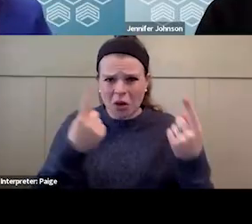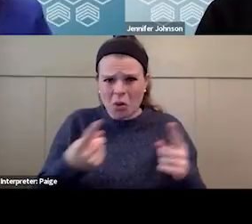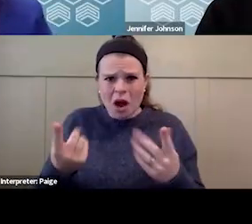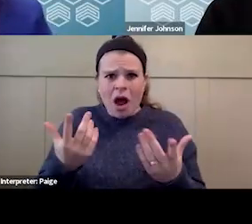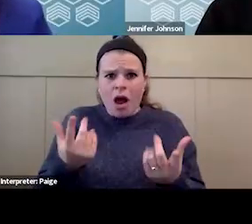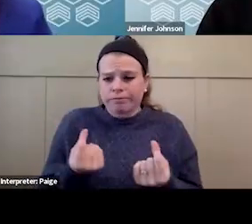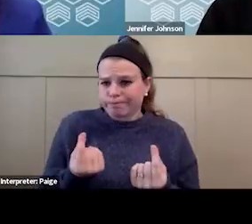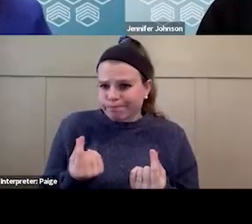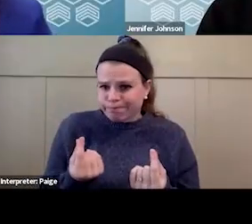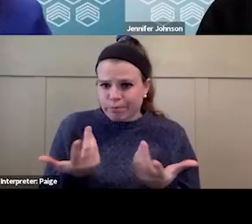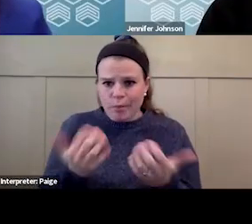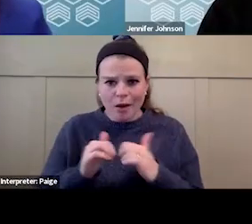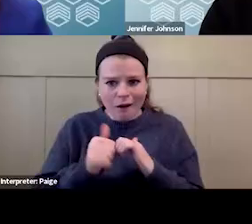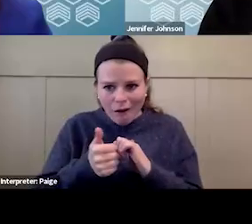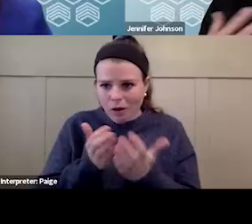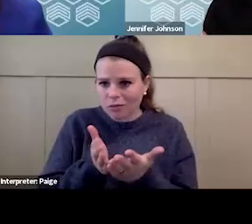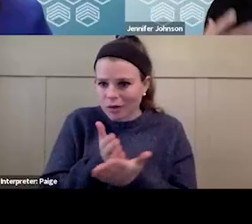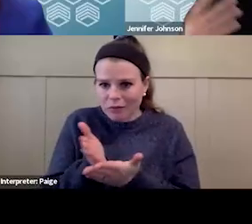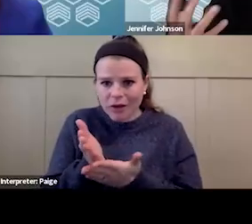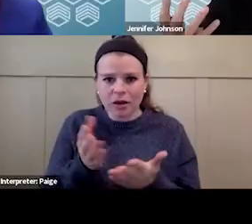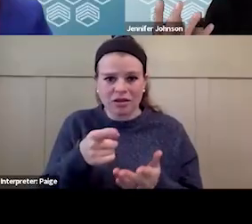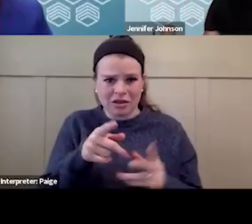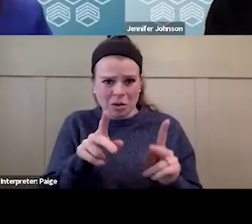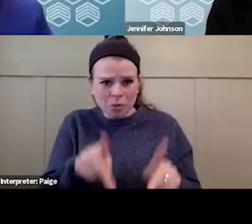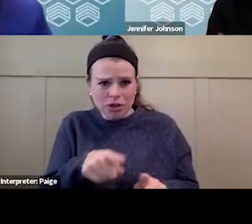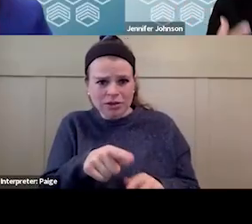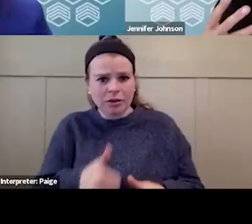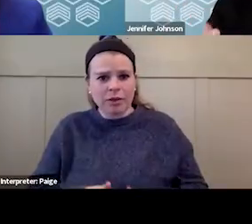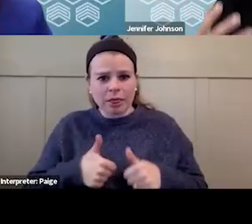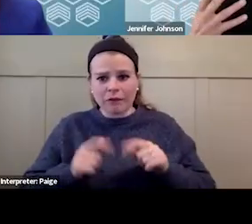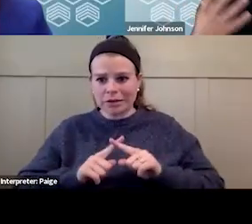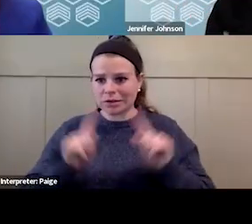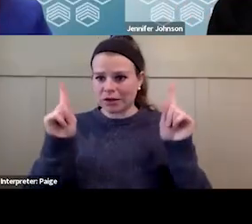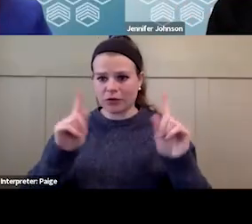Um, how do we navigate somebody who's living in a different reality than we